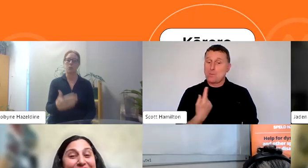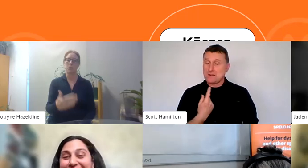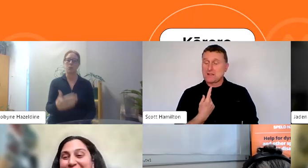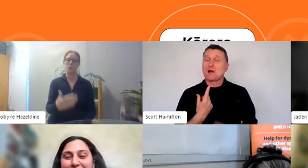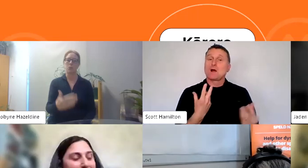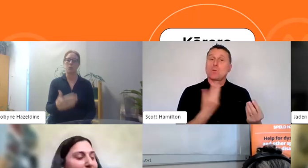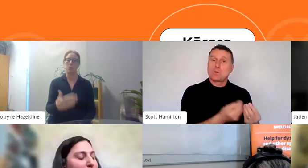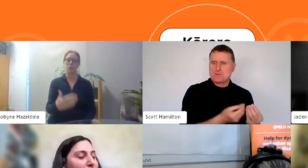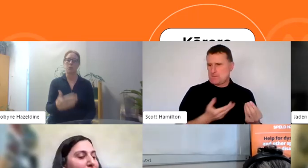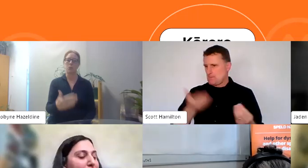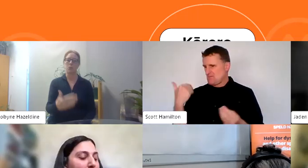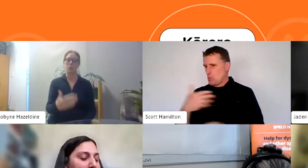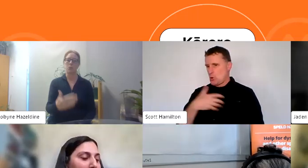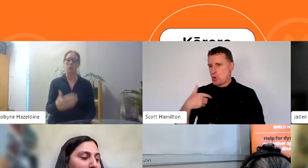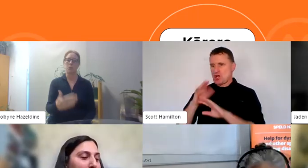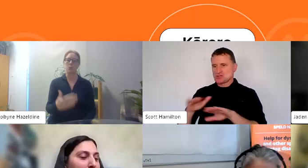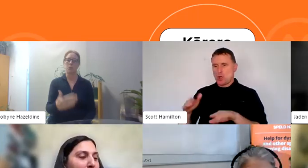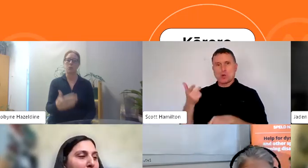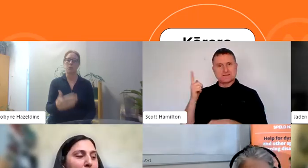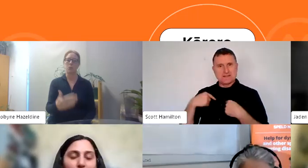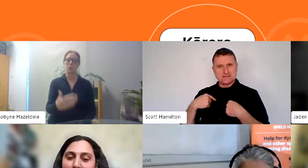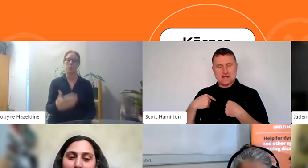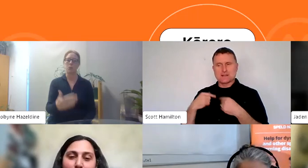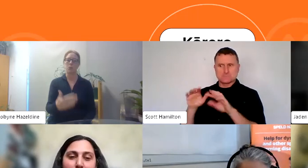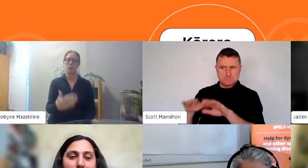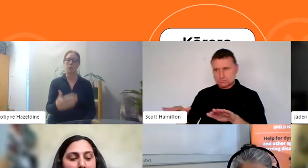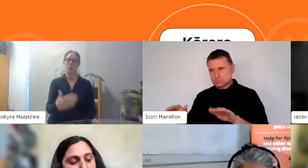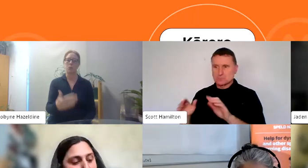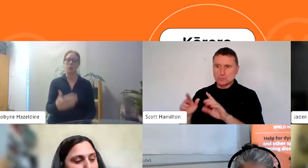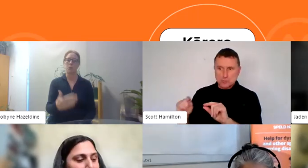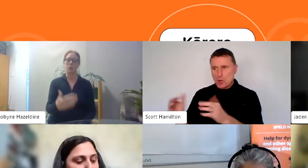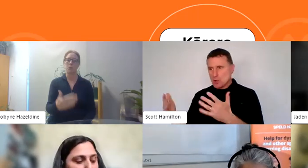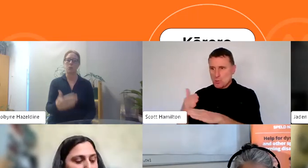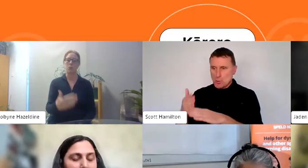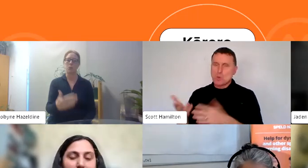did so much with my children. So moving on, our journey has really